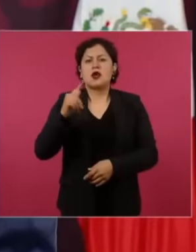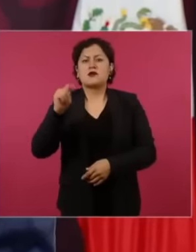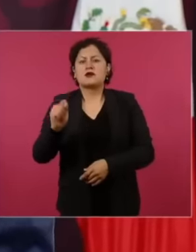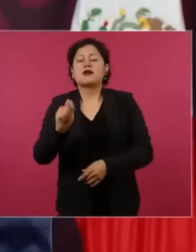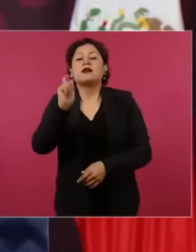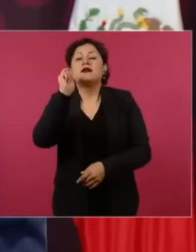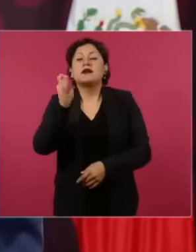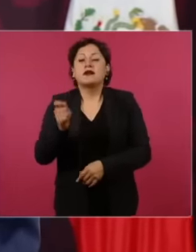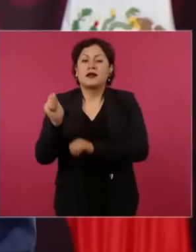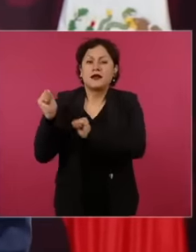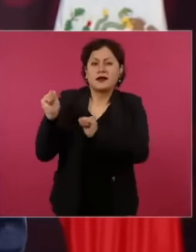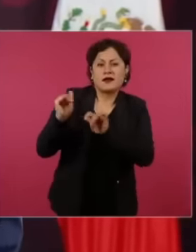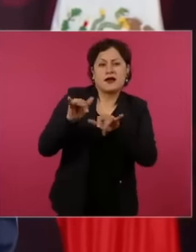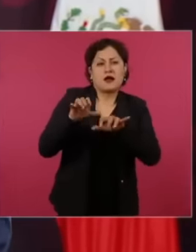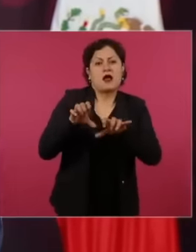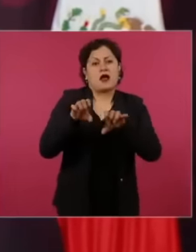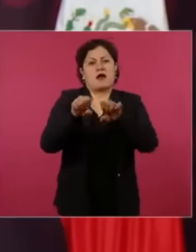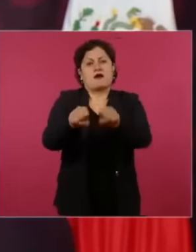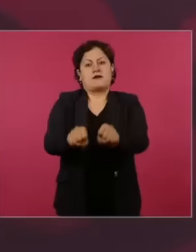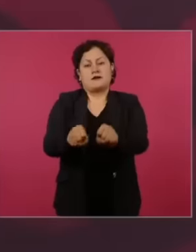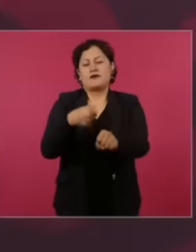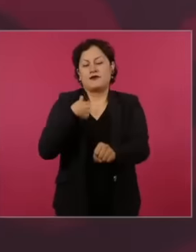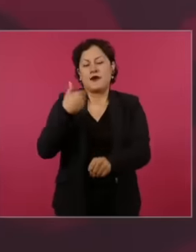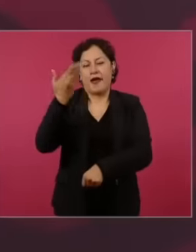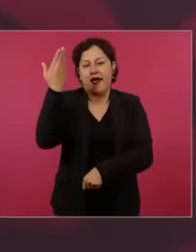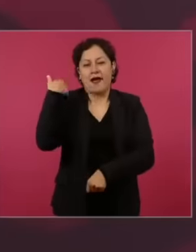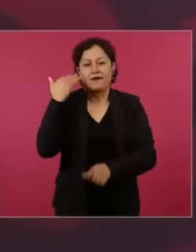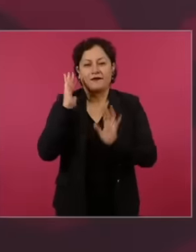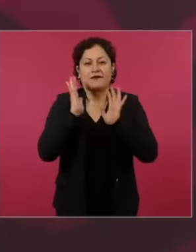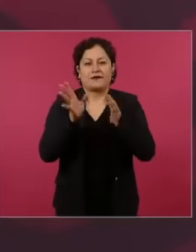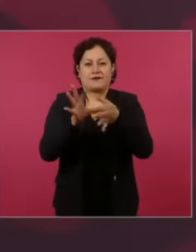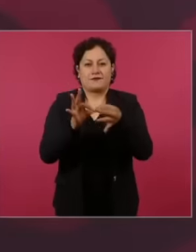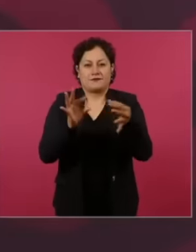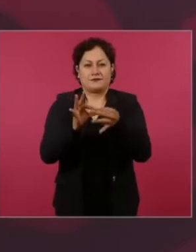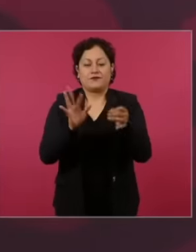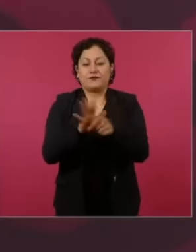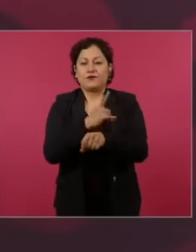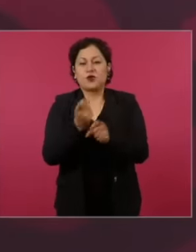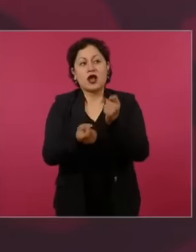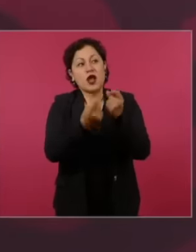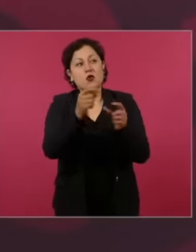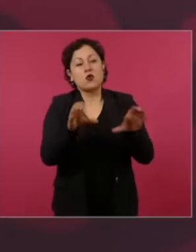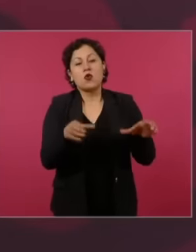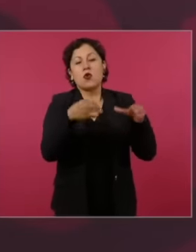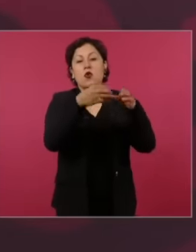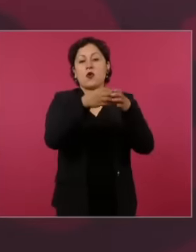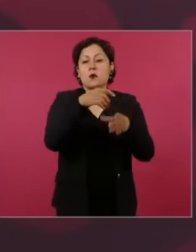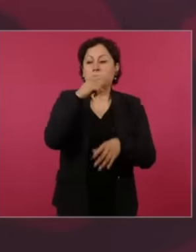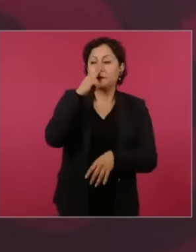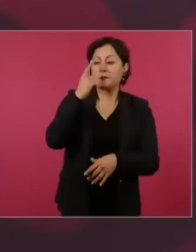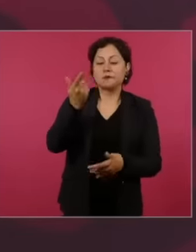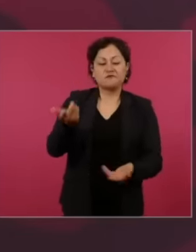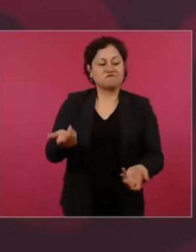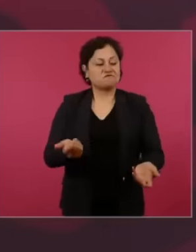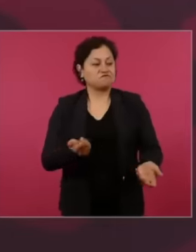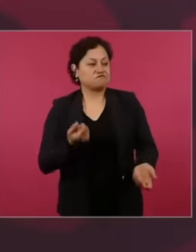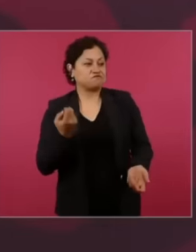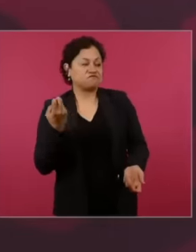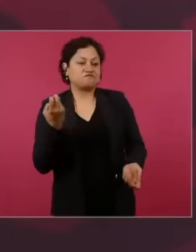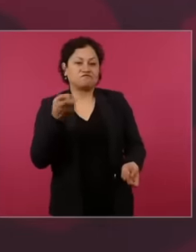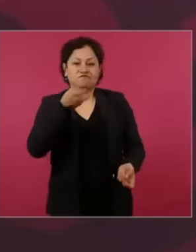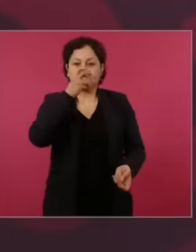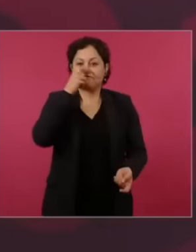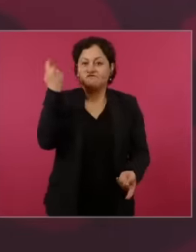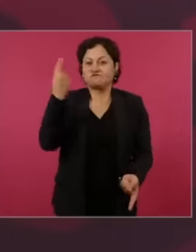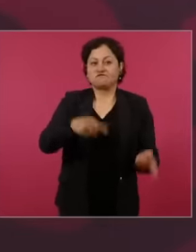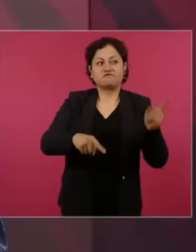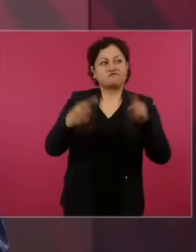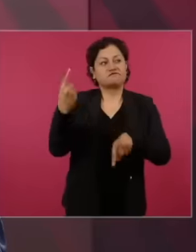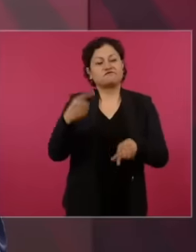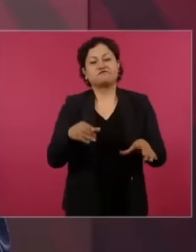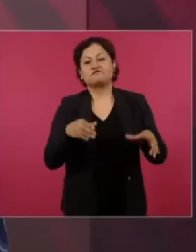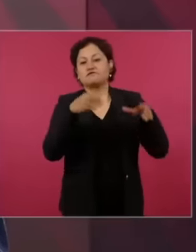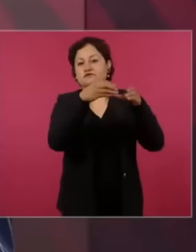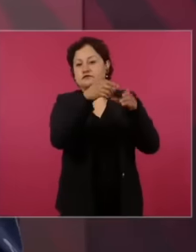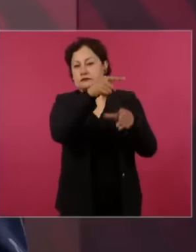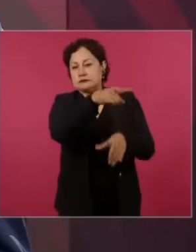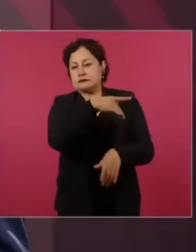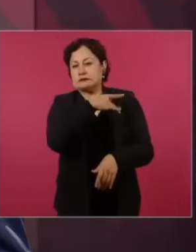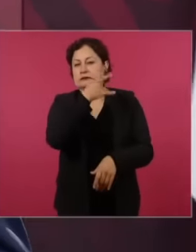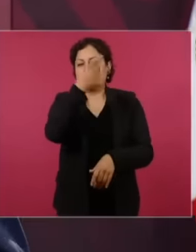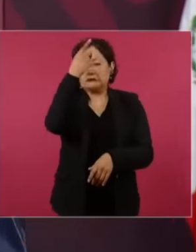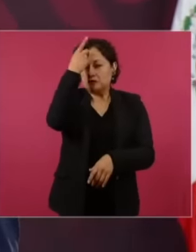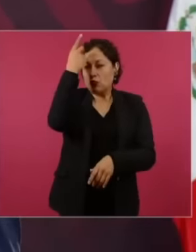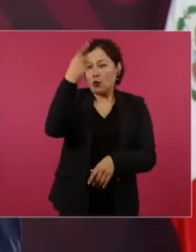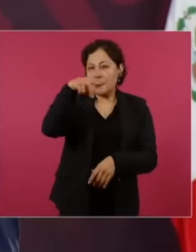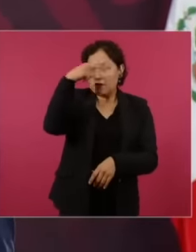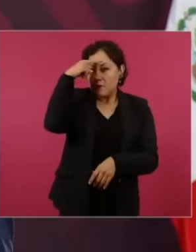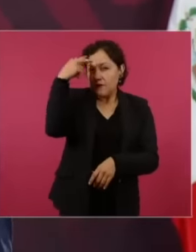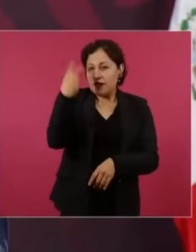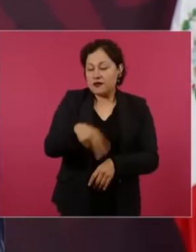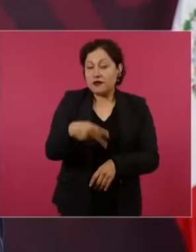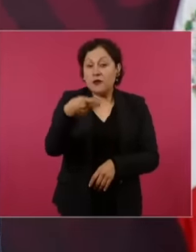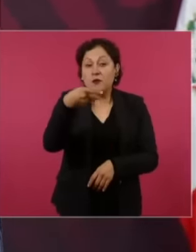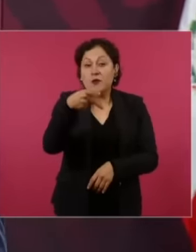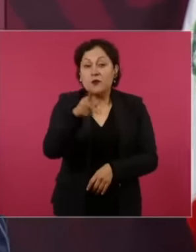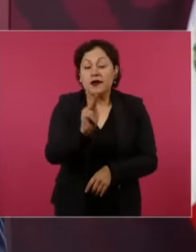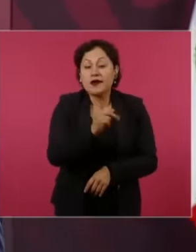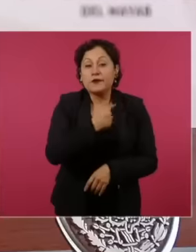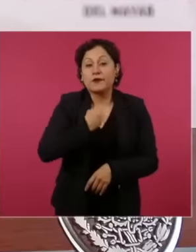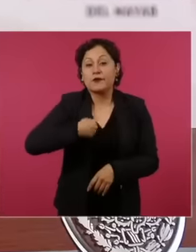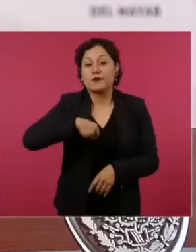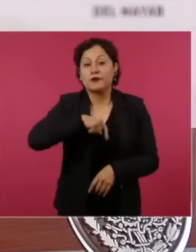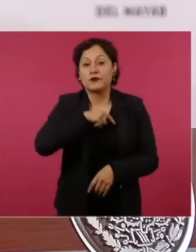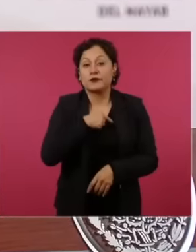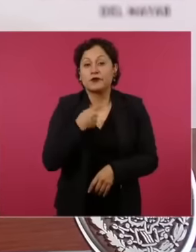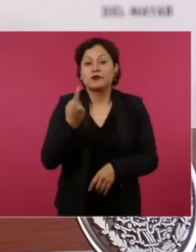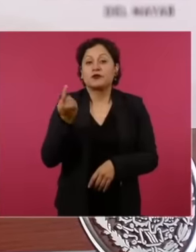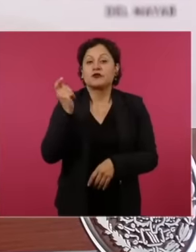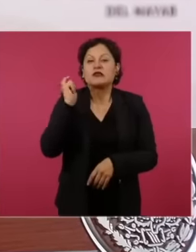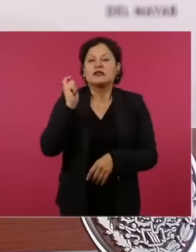the oligarchs who felt like owners of Mexico did not even realize because we managed to distribute 10 million copies of